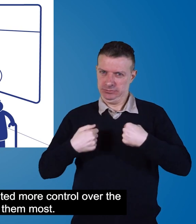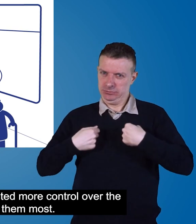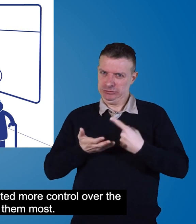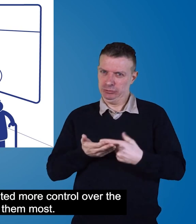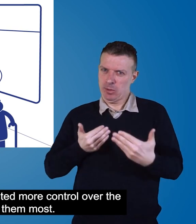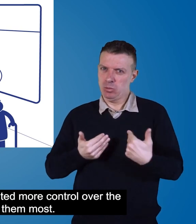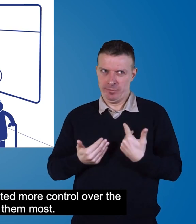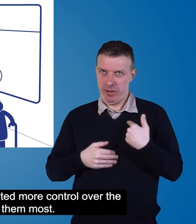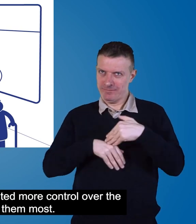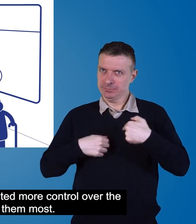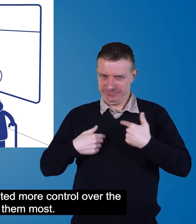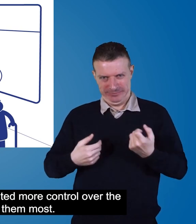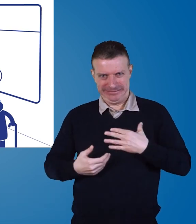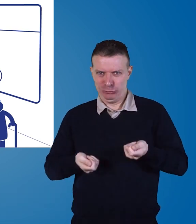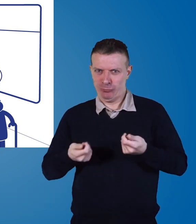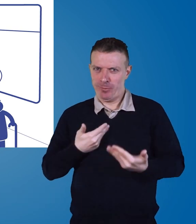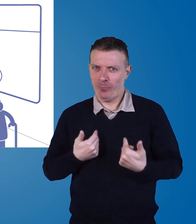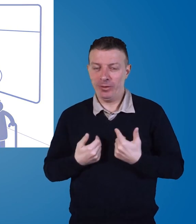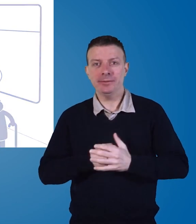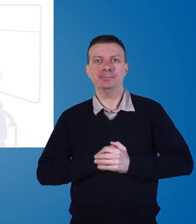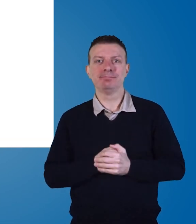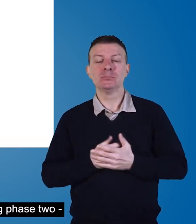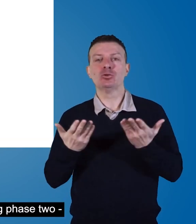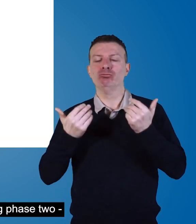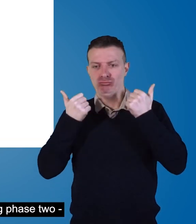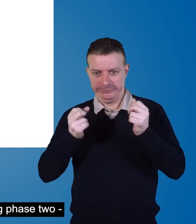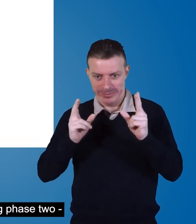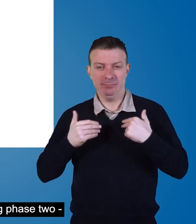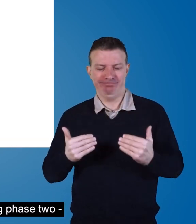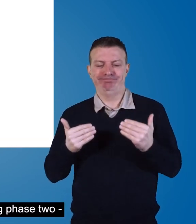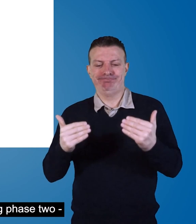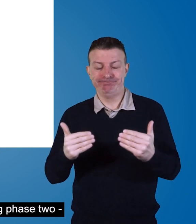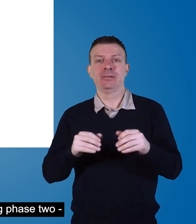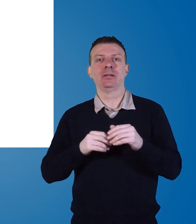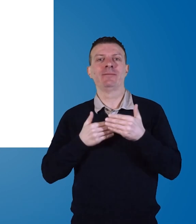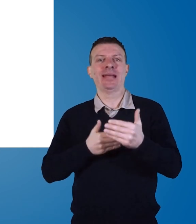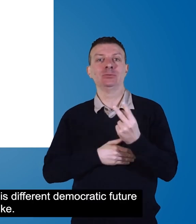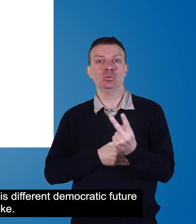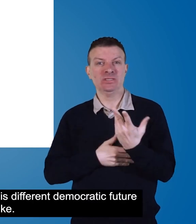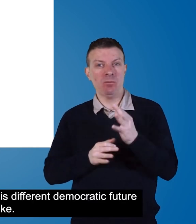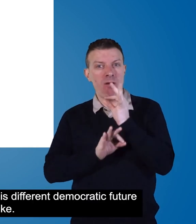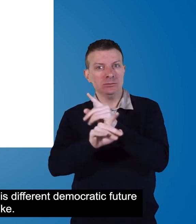decisions that affect them most. Now, we are launching phase two, and asking you